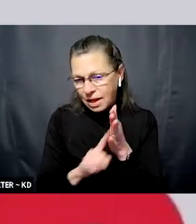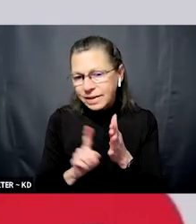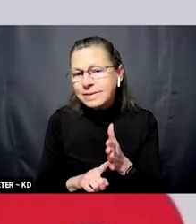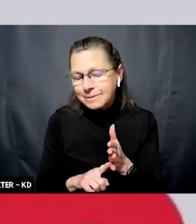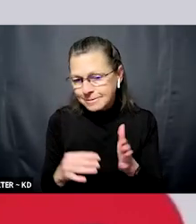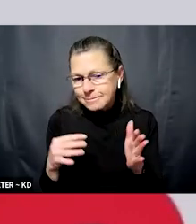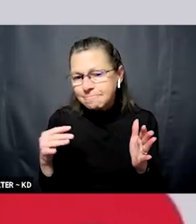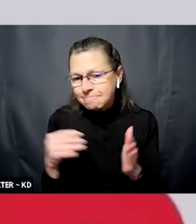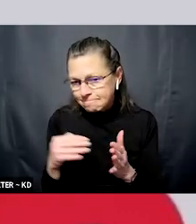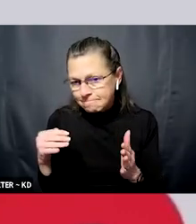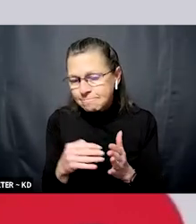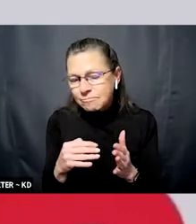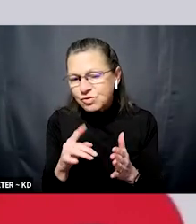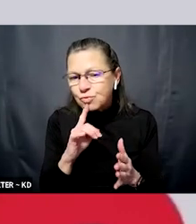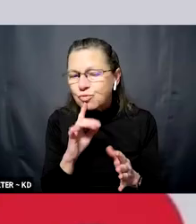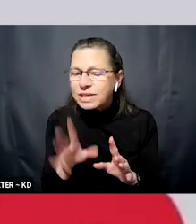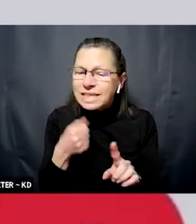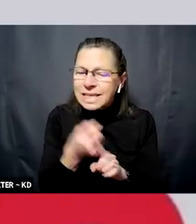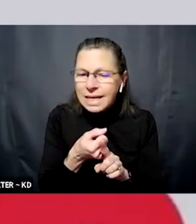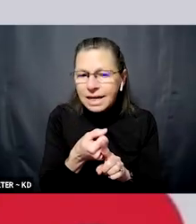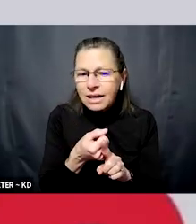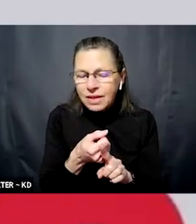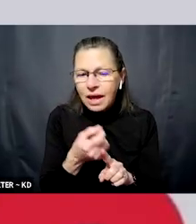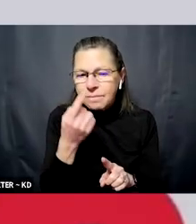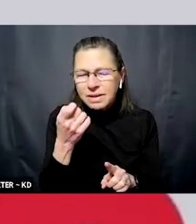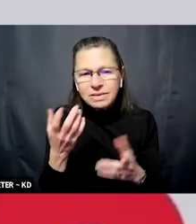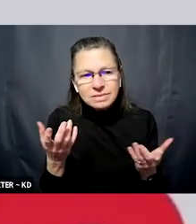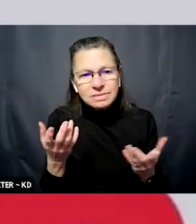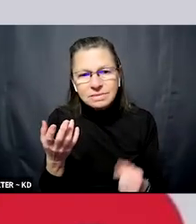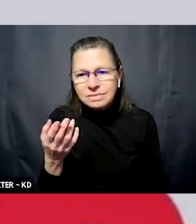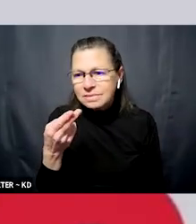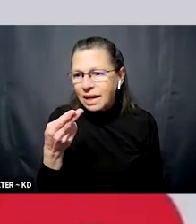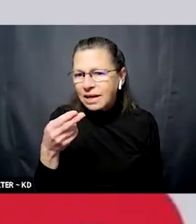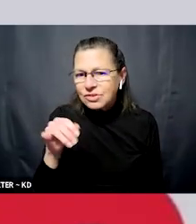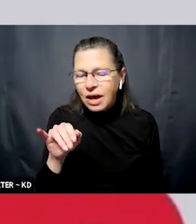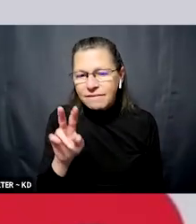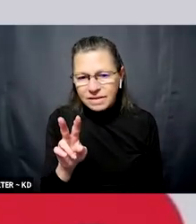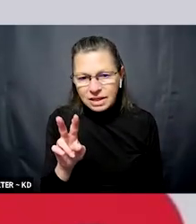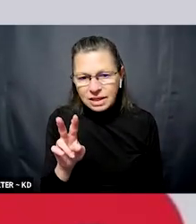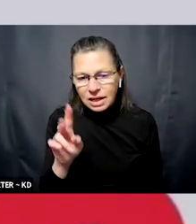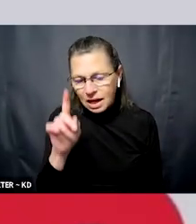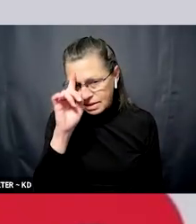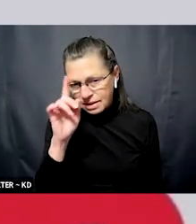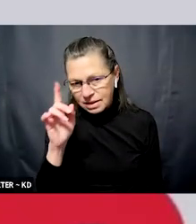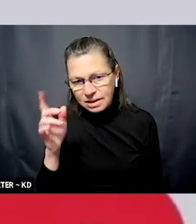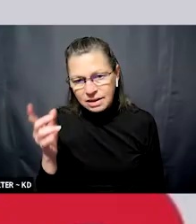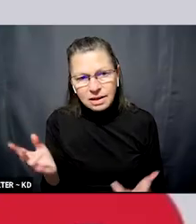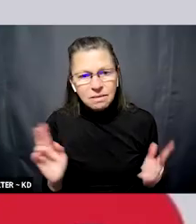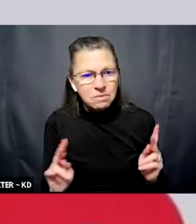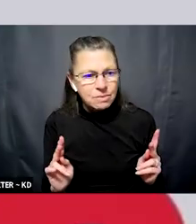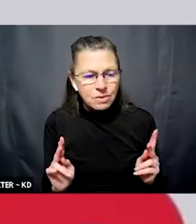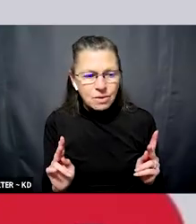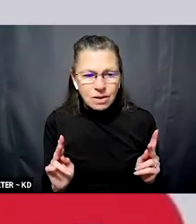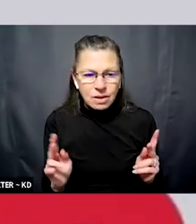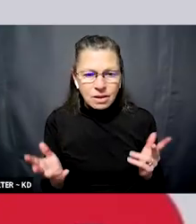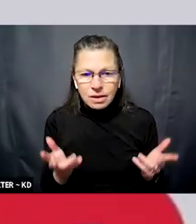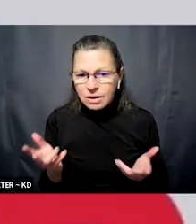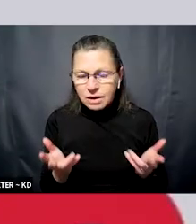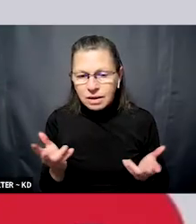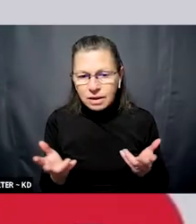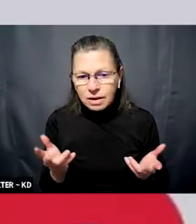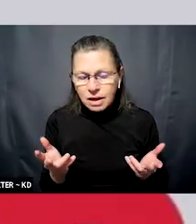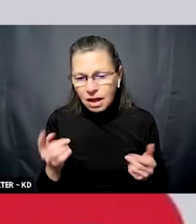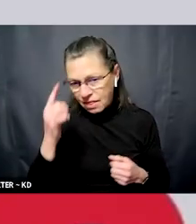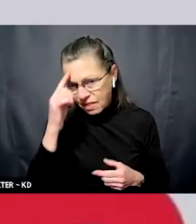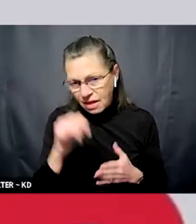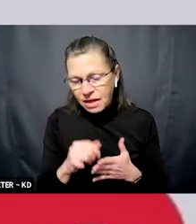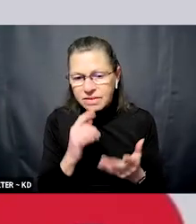hit on that, because this is HIV. I think that people thought that they were mostly,